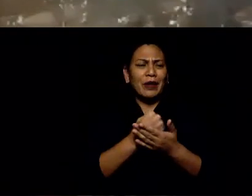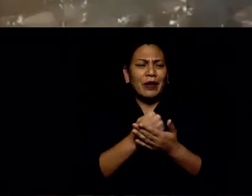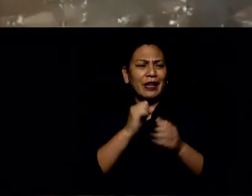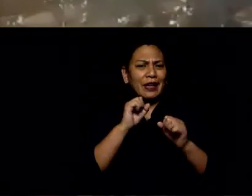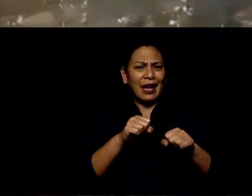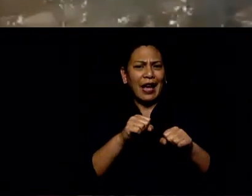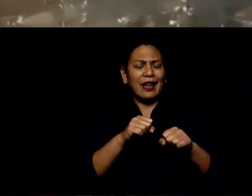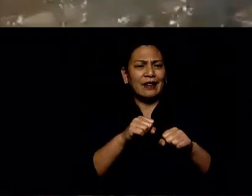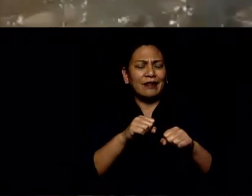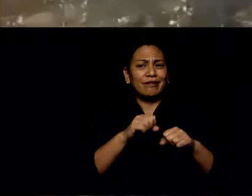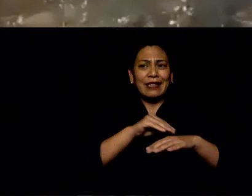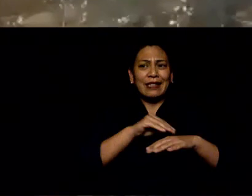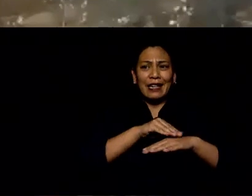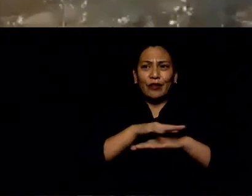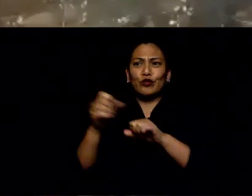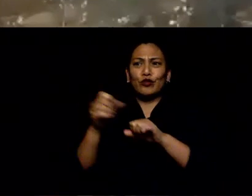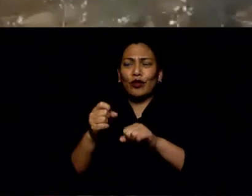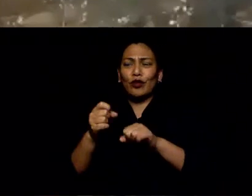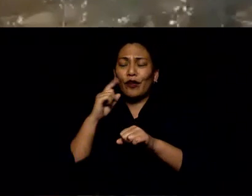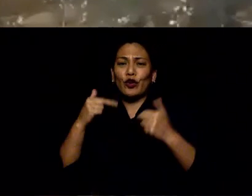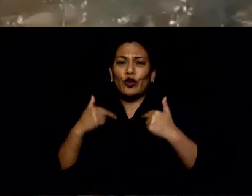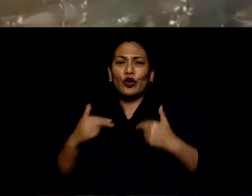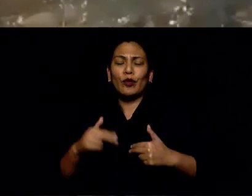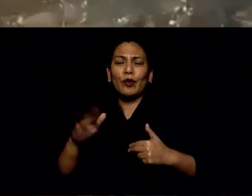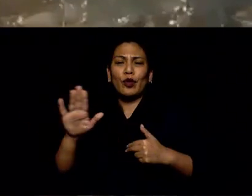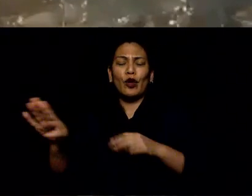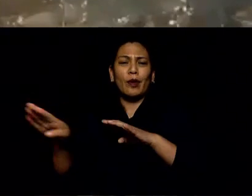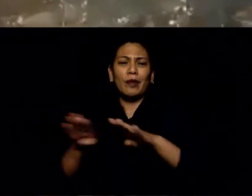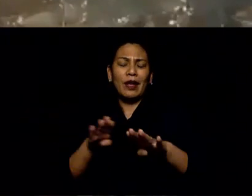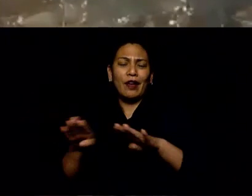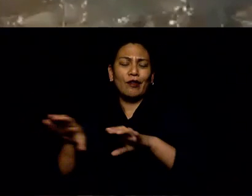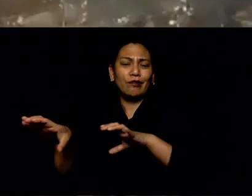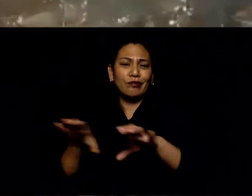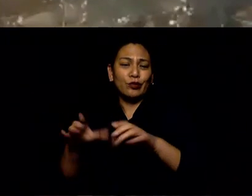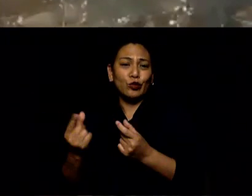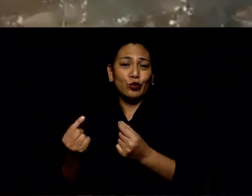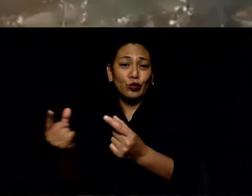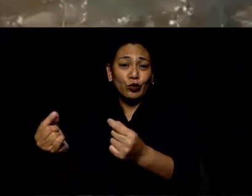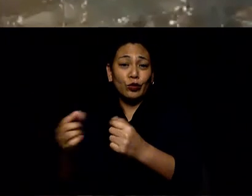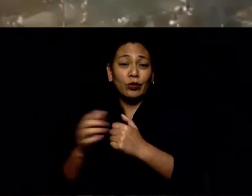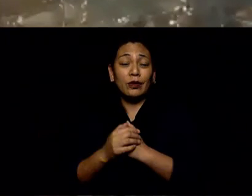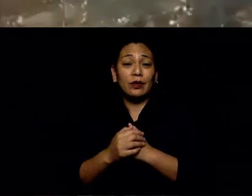And economic theory, as I'm going to go through in this talk, is having a